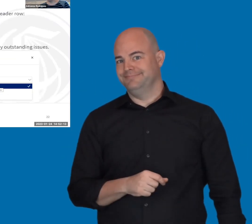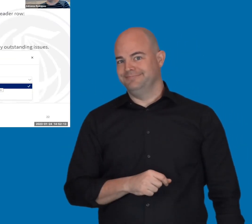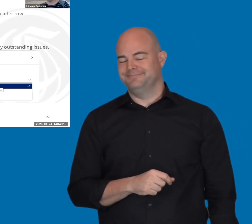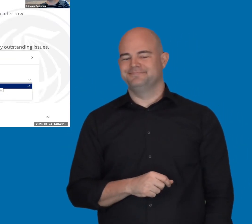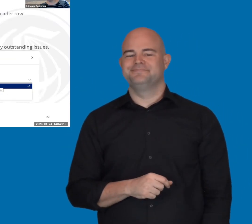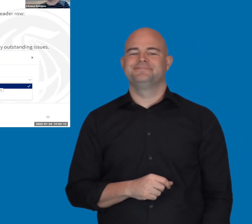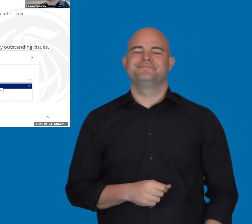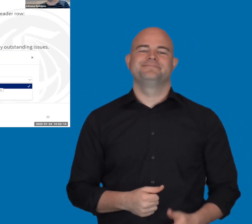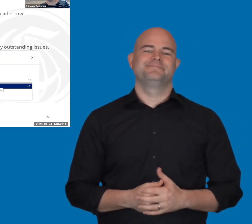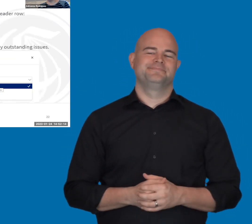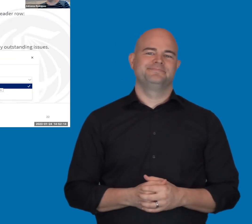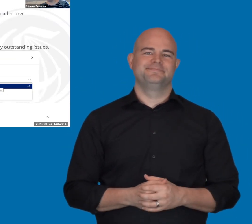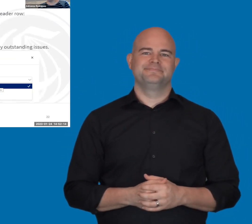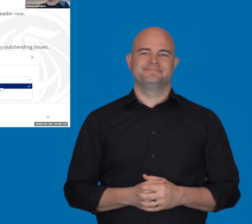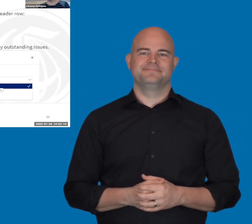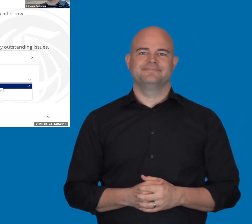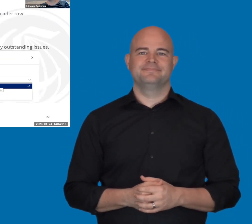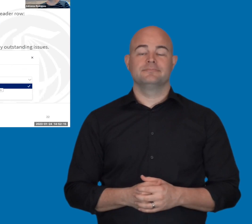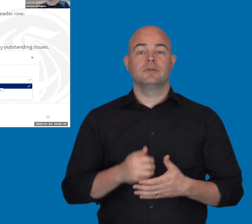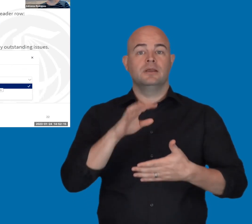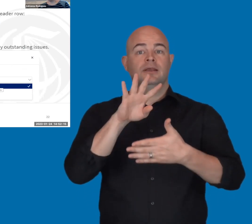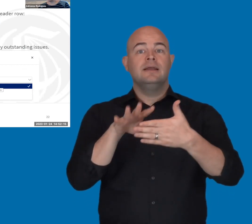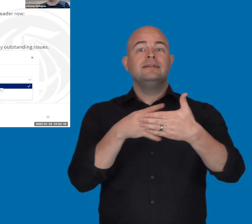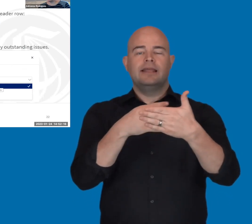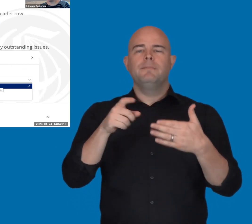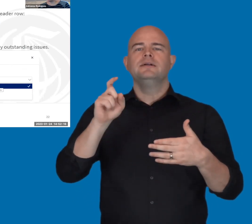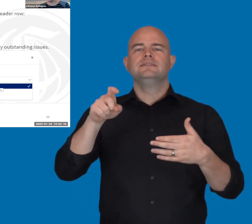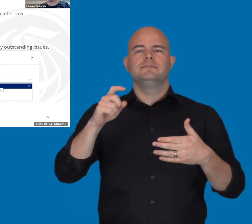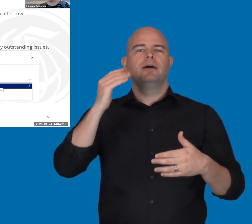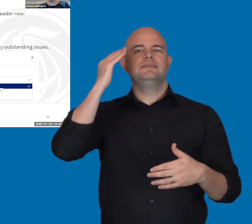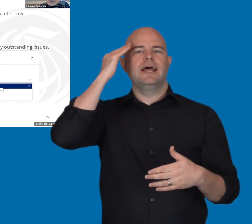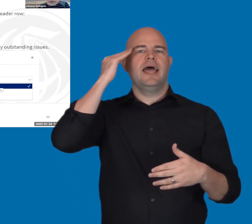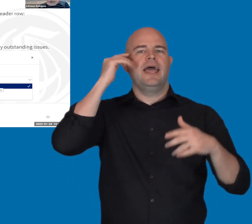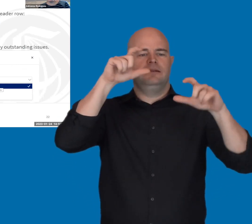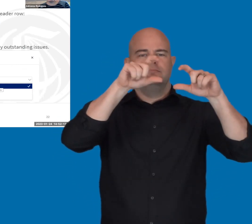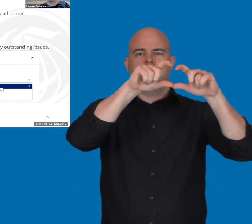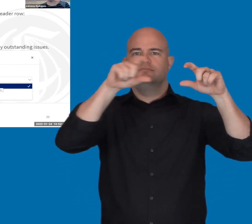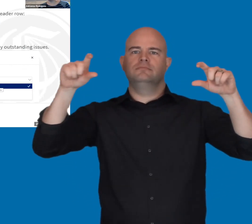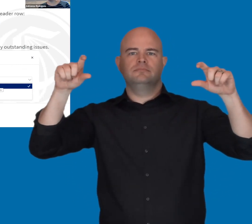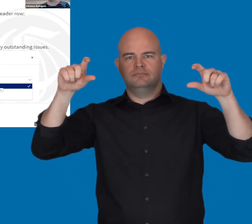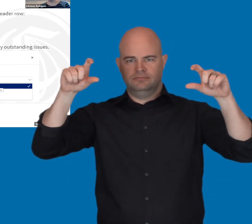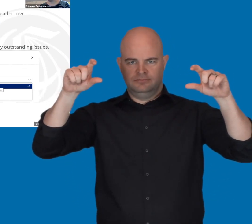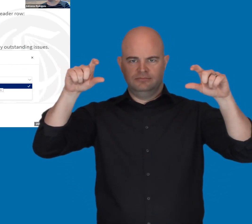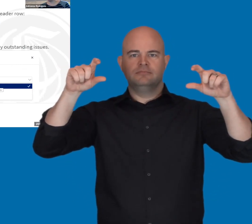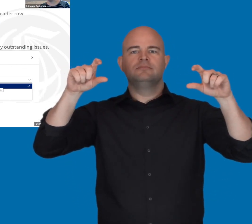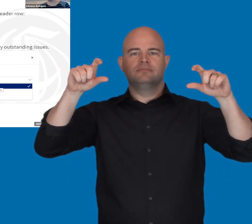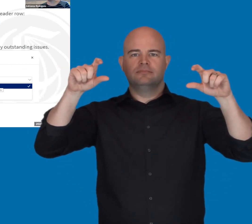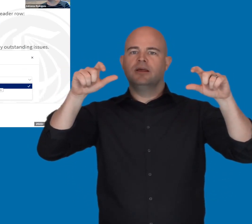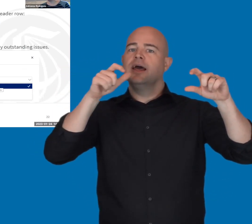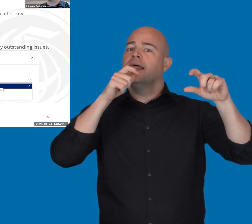OK, so tables must have header rows. They don't always need header columns but they must have header rows.